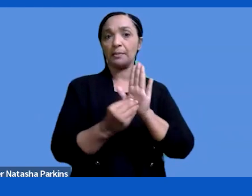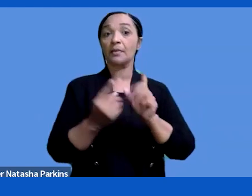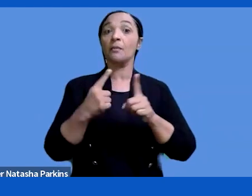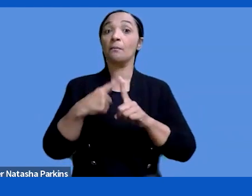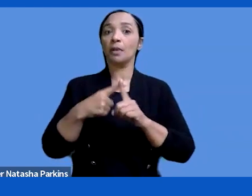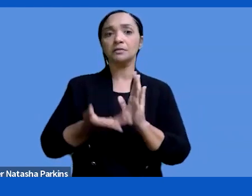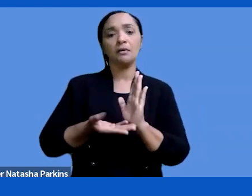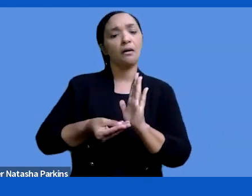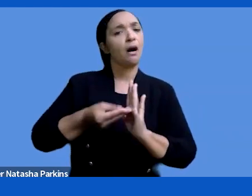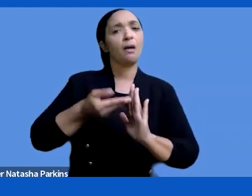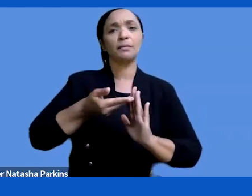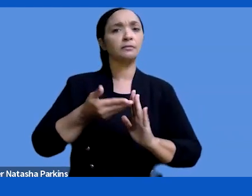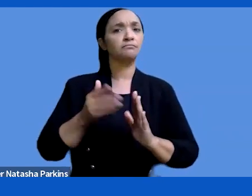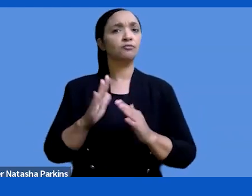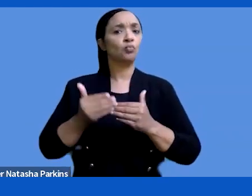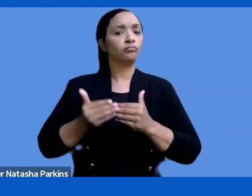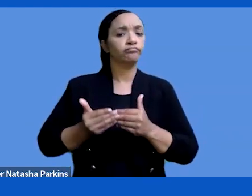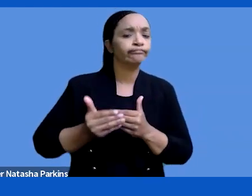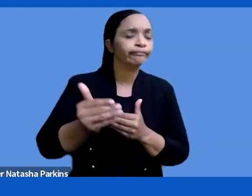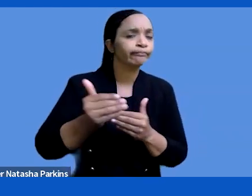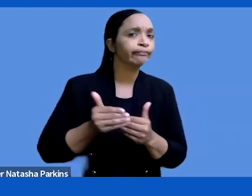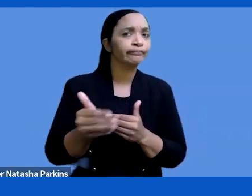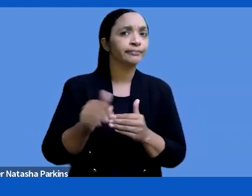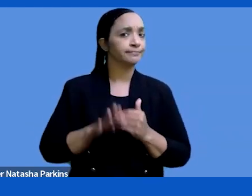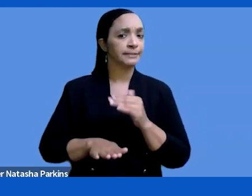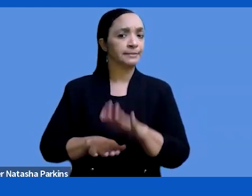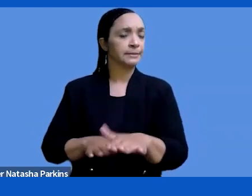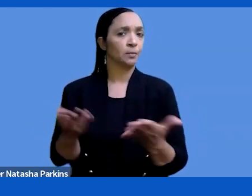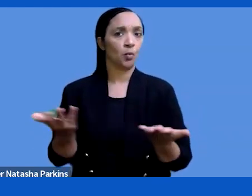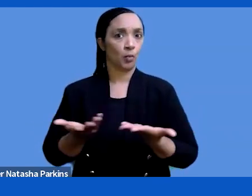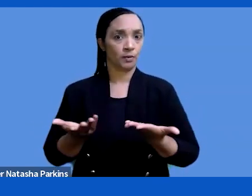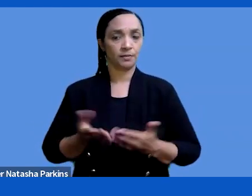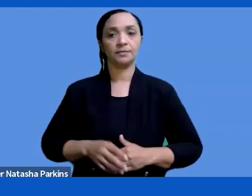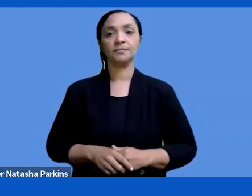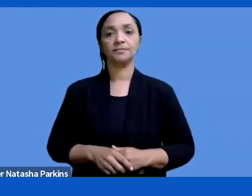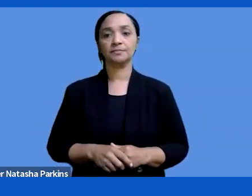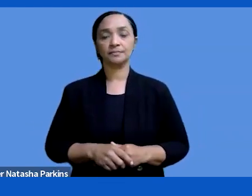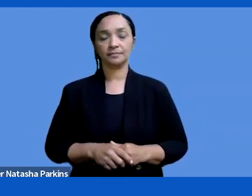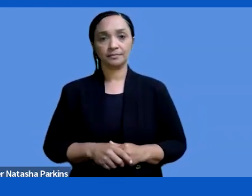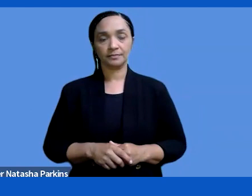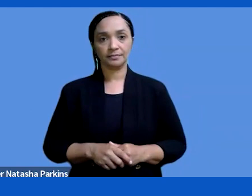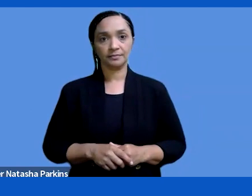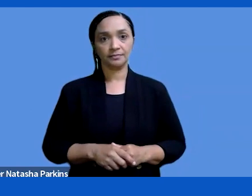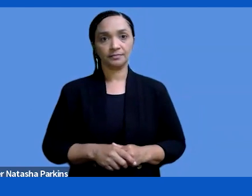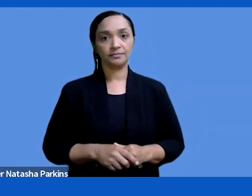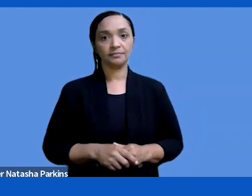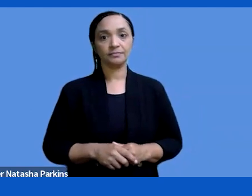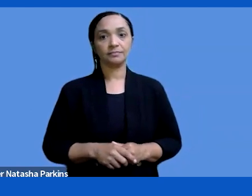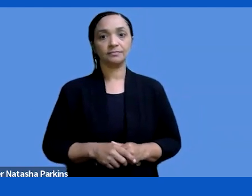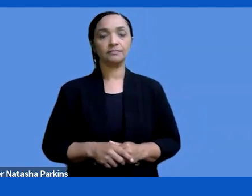on. And plans for the near future. Also I will look briefly at the relationship between the WAD,